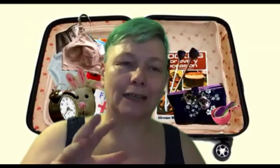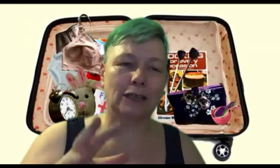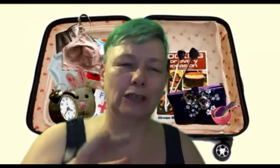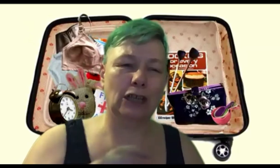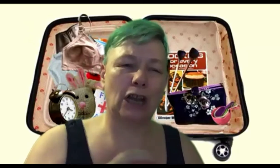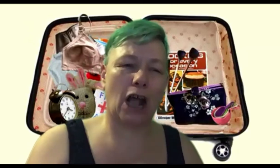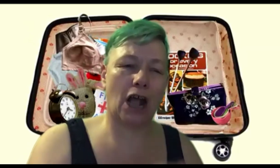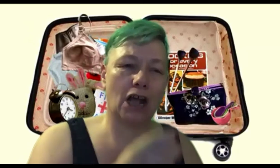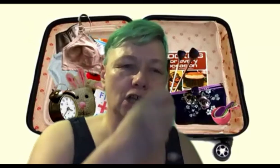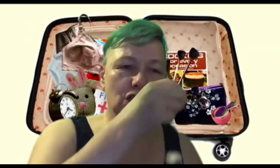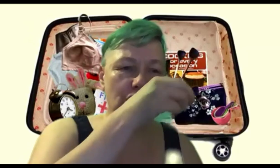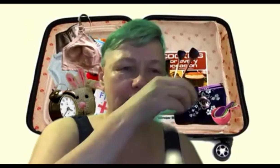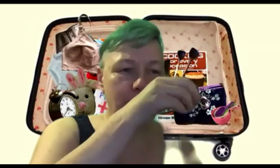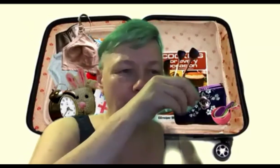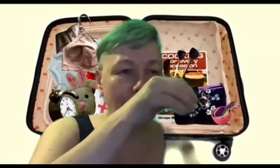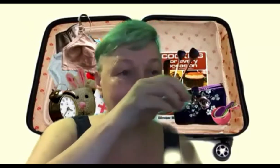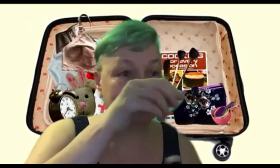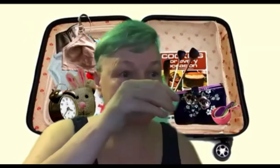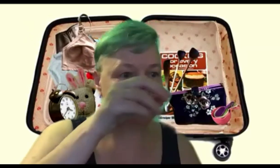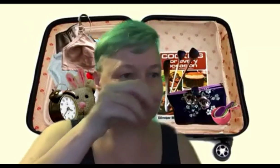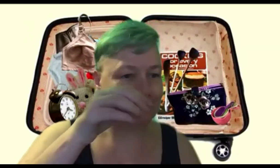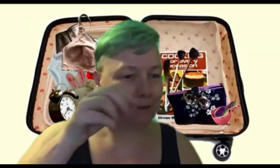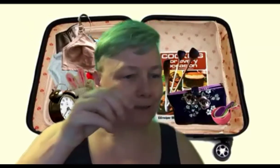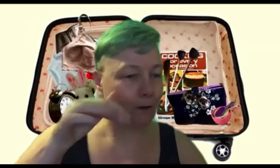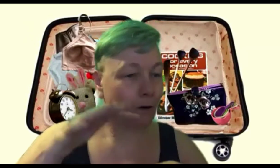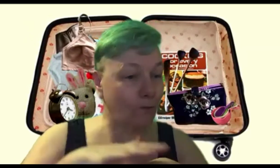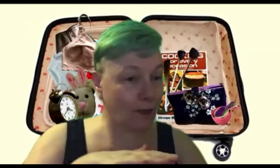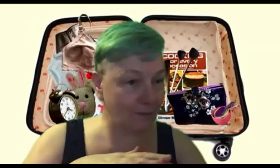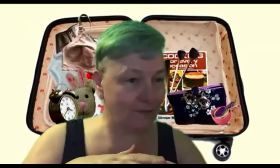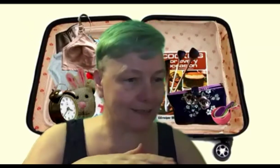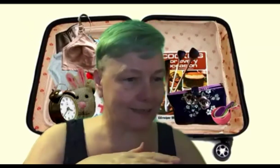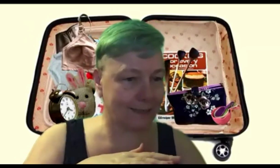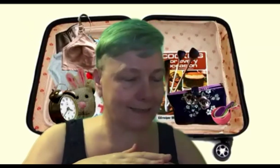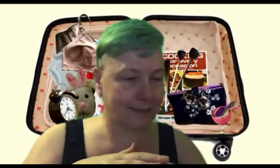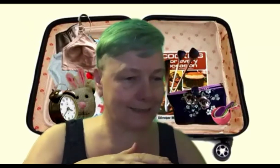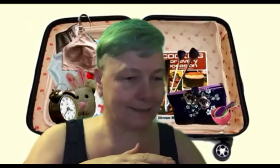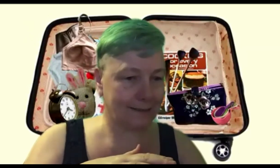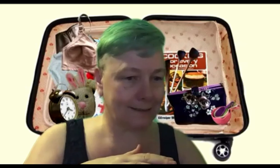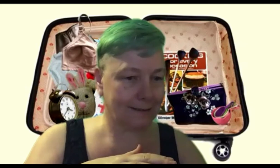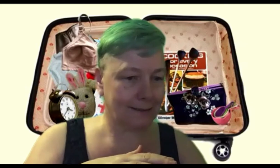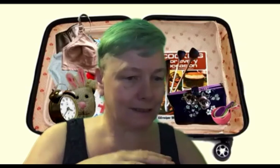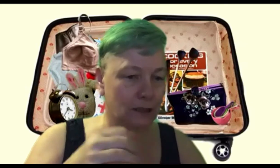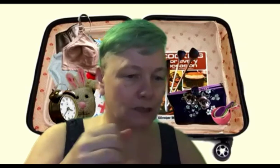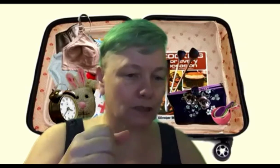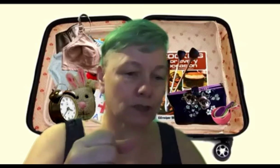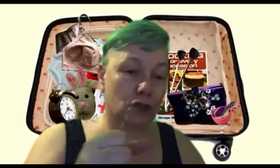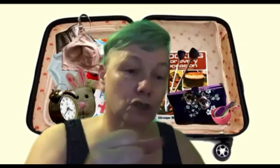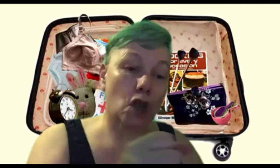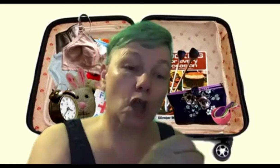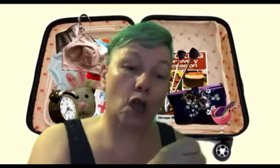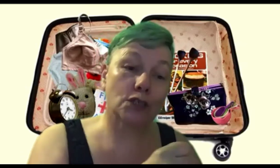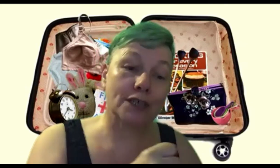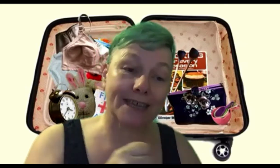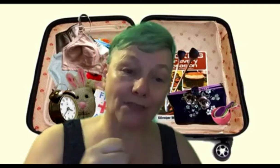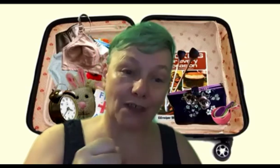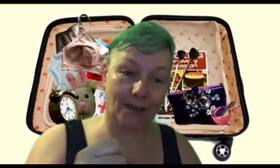a large sprinkle of forgiveness, stir together